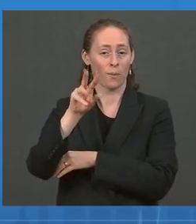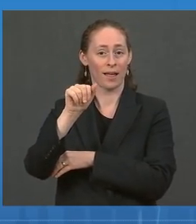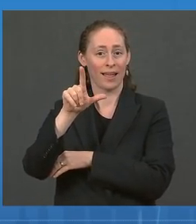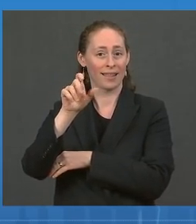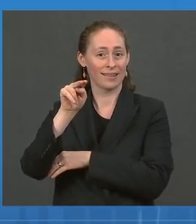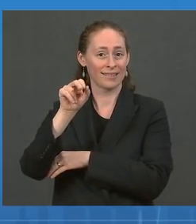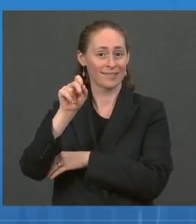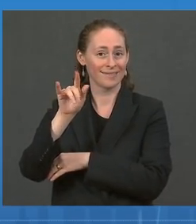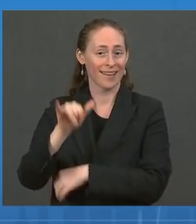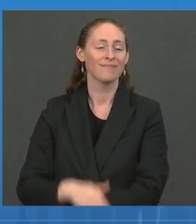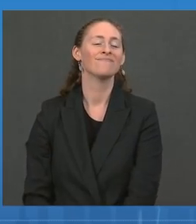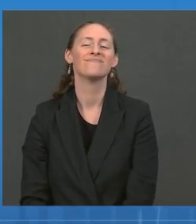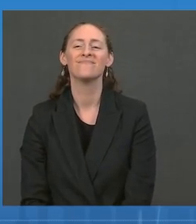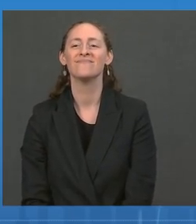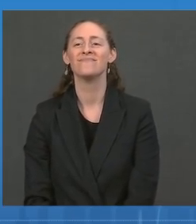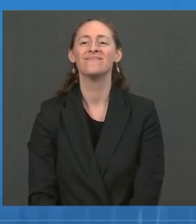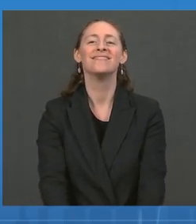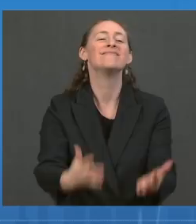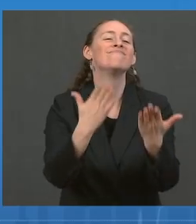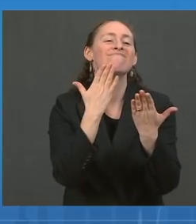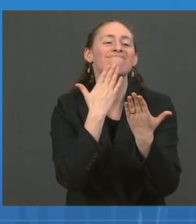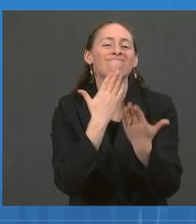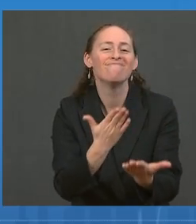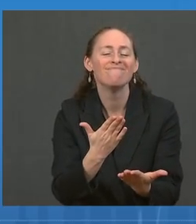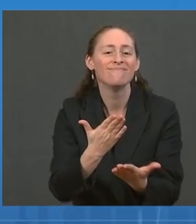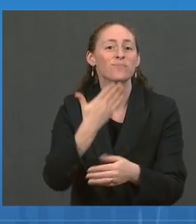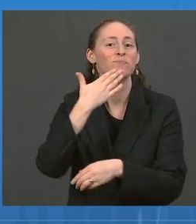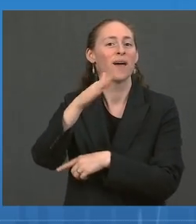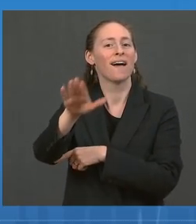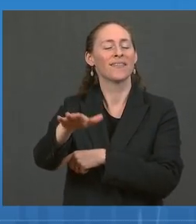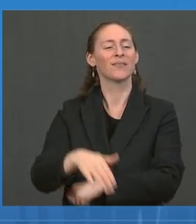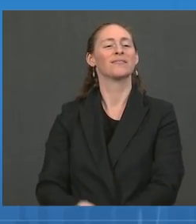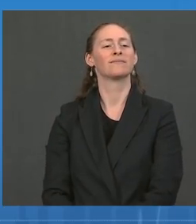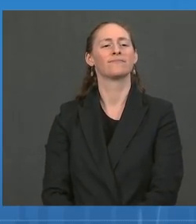Dr. Nunez-Smith. Good afternoon. Let's begin with an overview of the data.